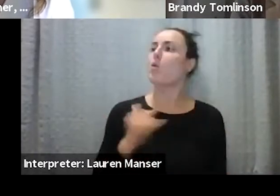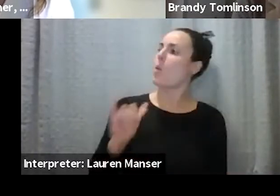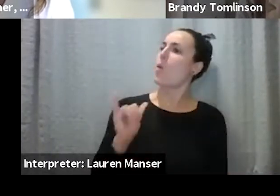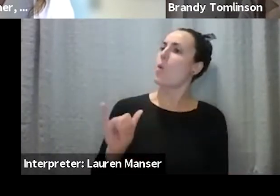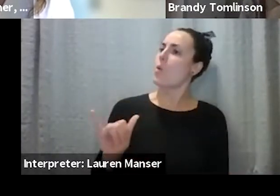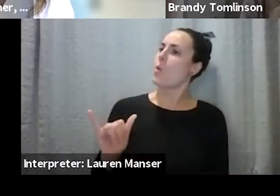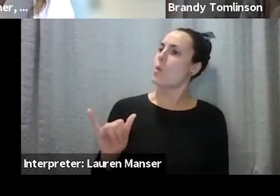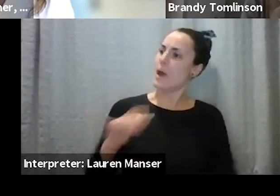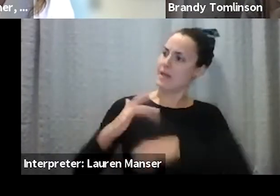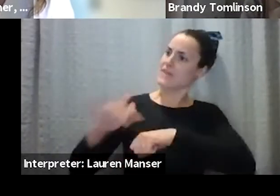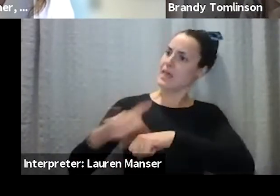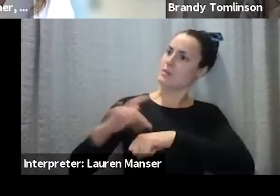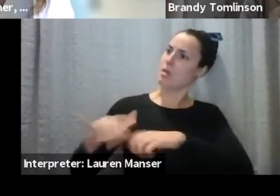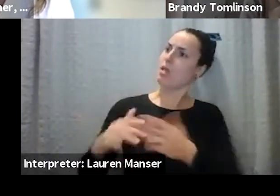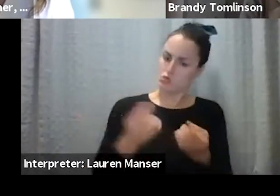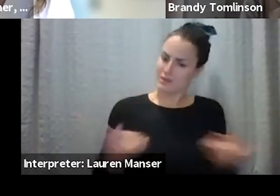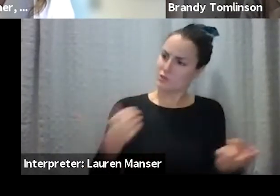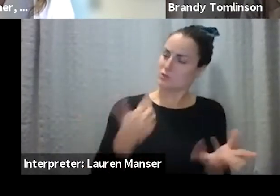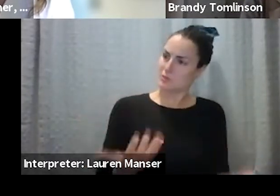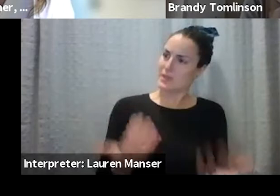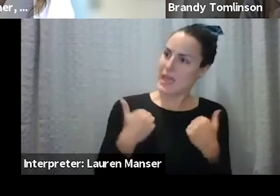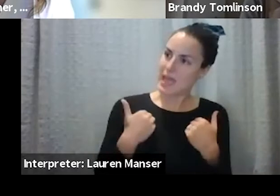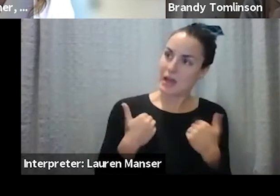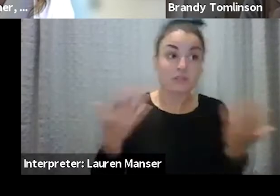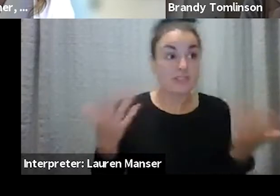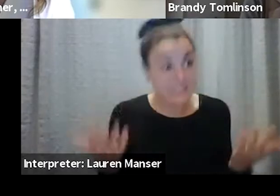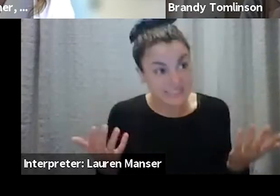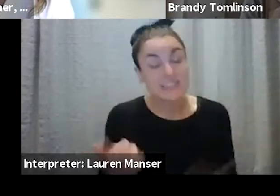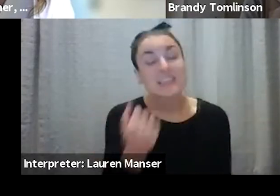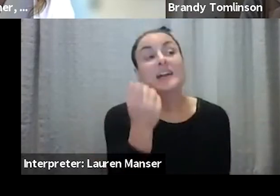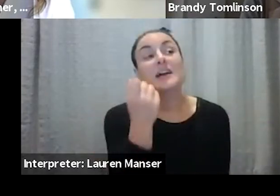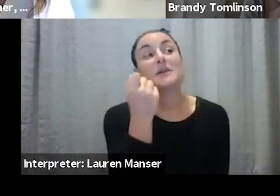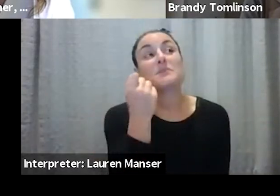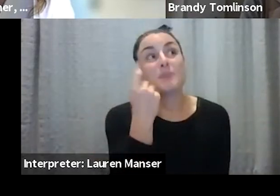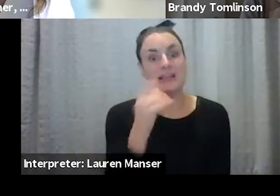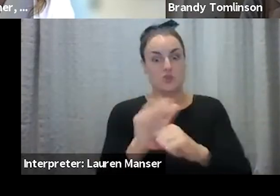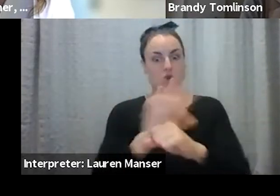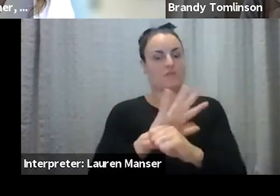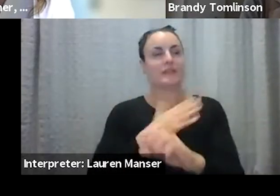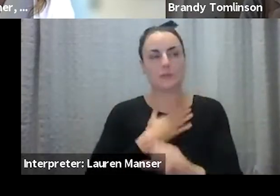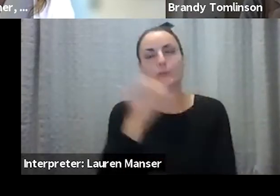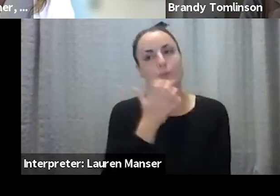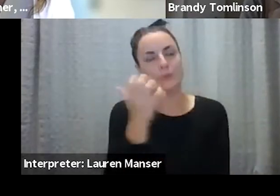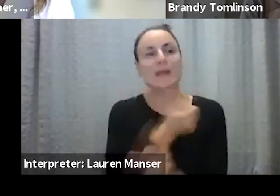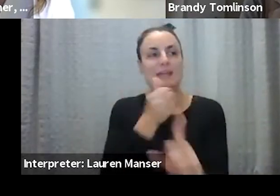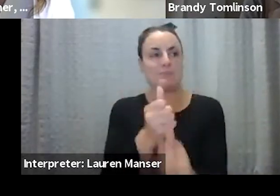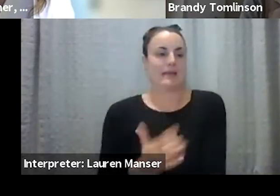and to feel as though there are enough resources in your corner or your child's corner